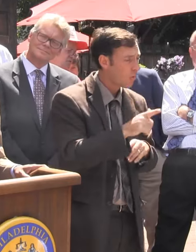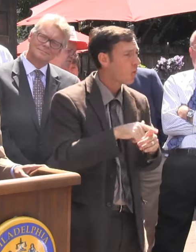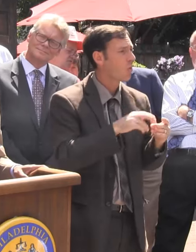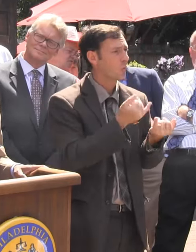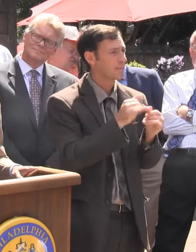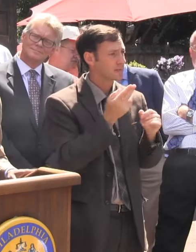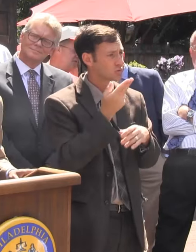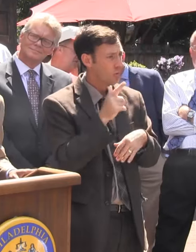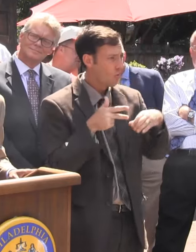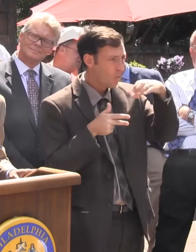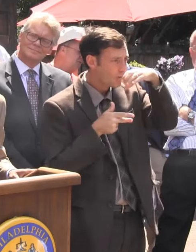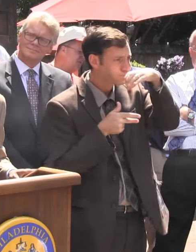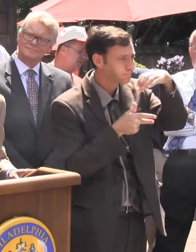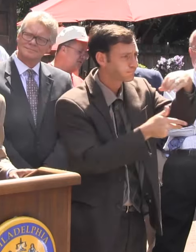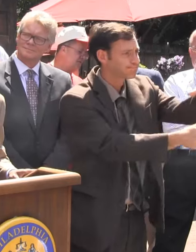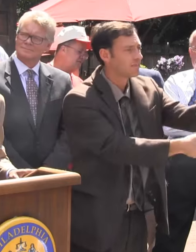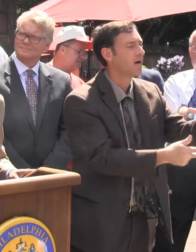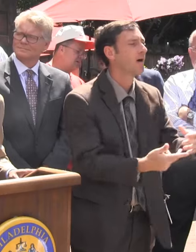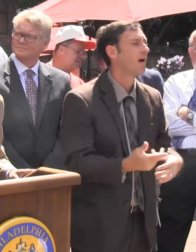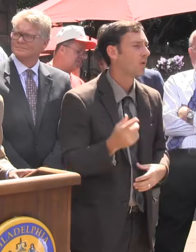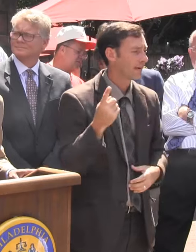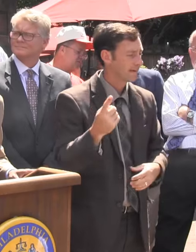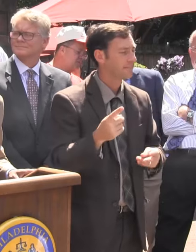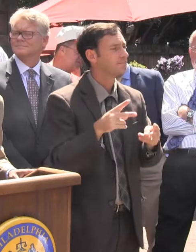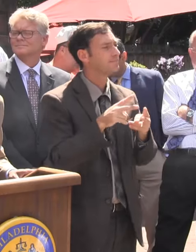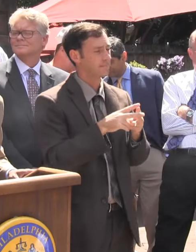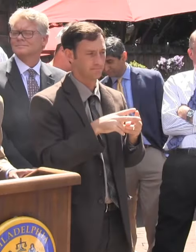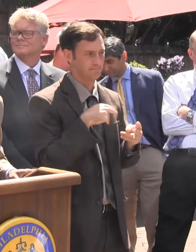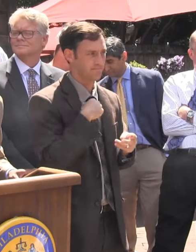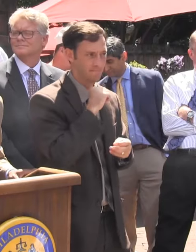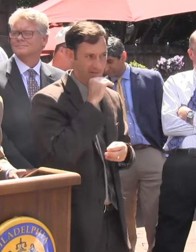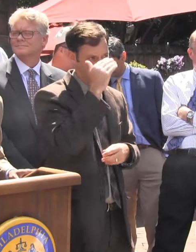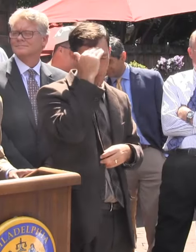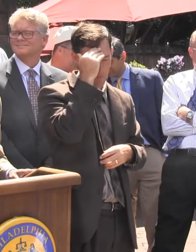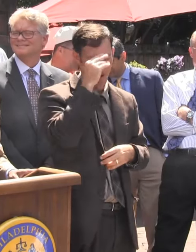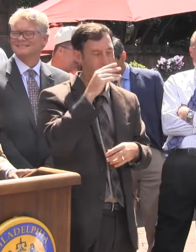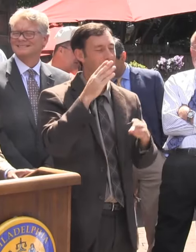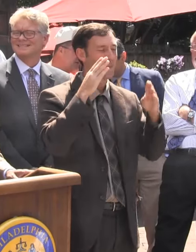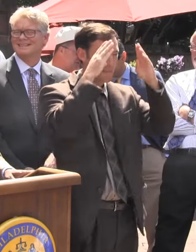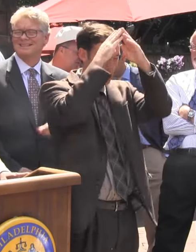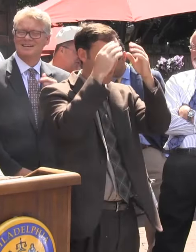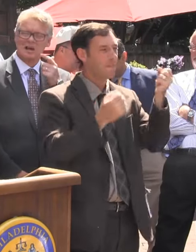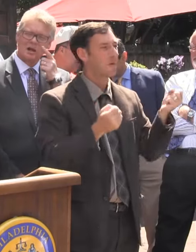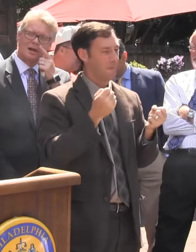*Mayor* So a couple of things, one, I was not aware that the Popemobile had arrived, I did